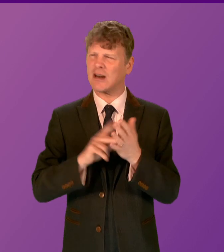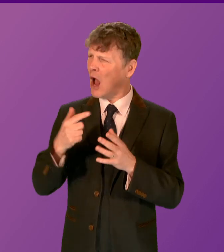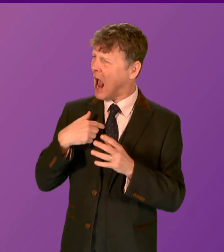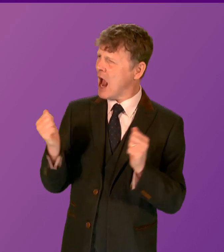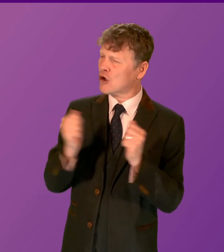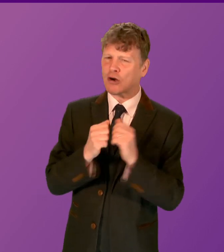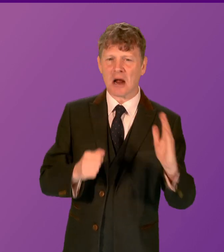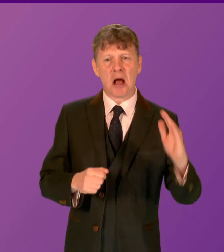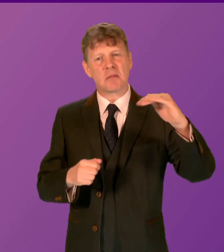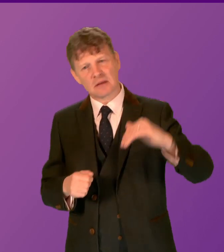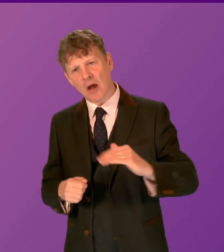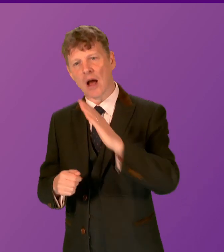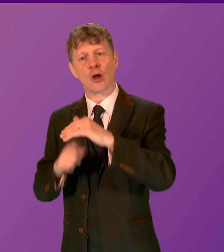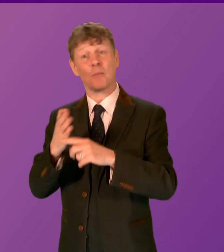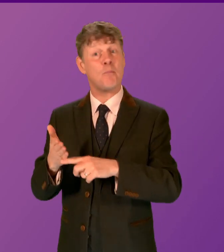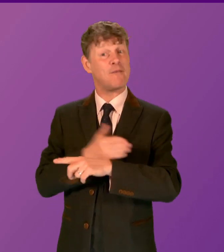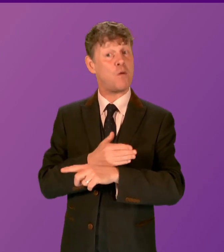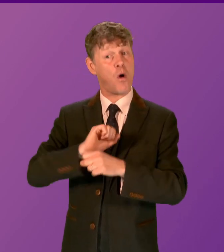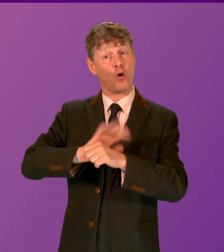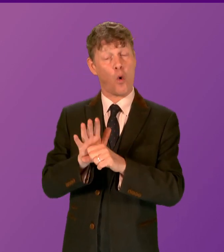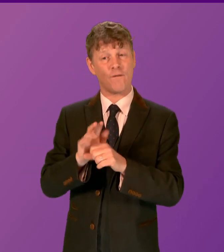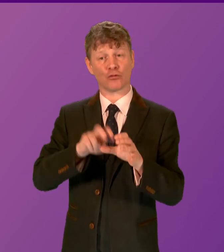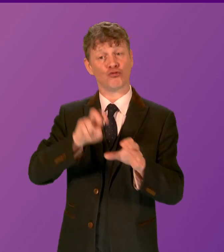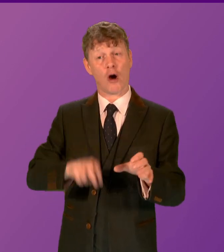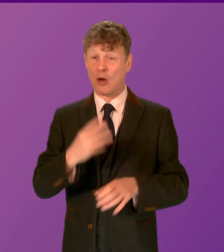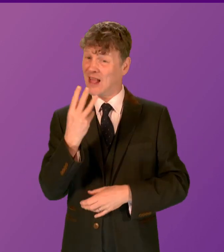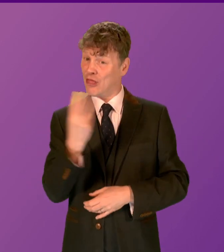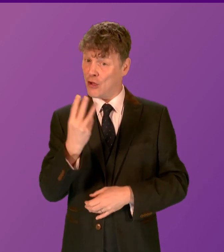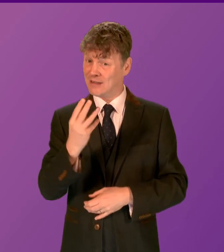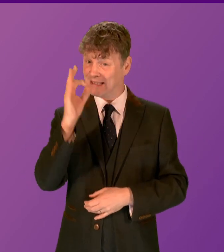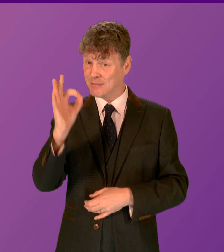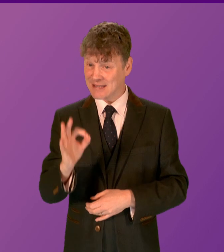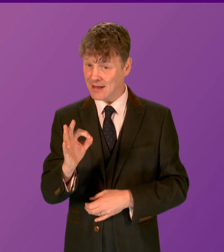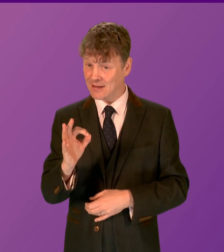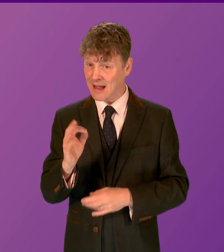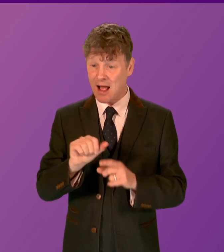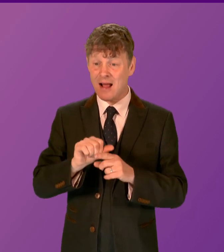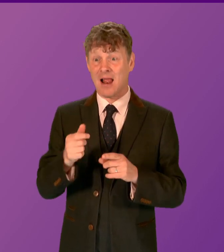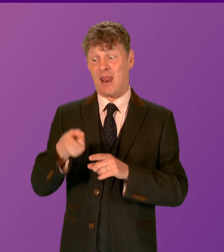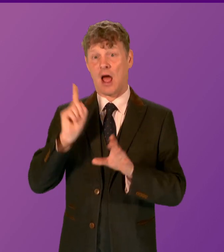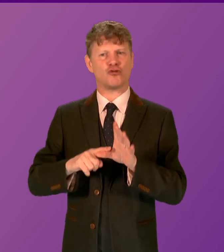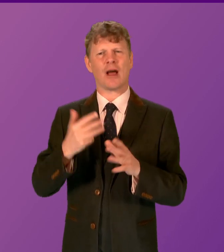However, the drop-out rate was 13 per cent before Covid and was nearer 19 per cent last year, which is an alarming rise.